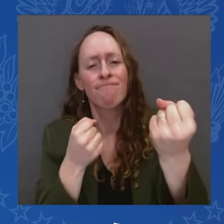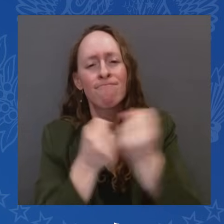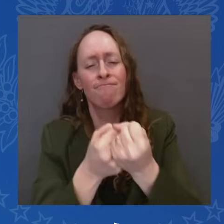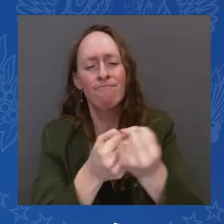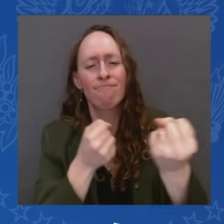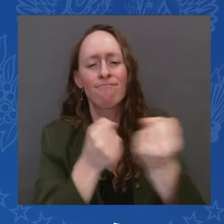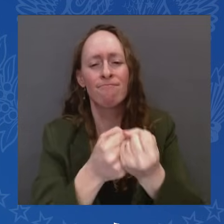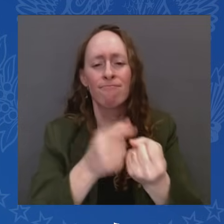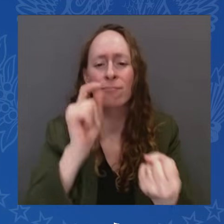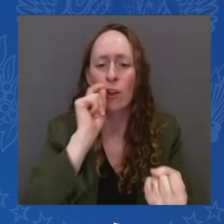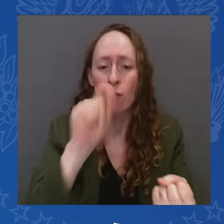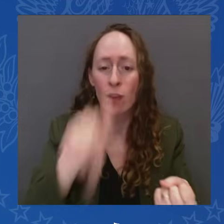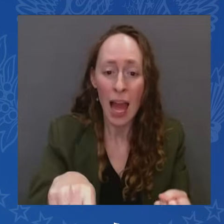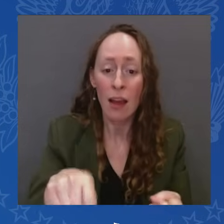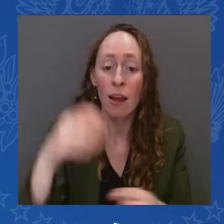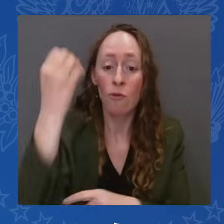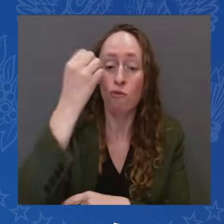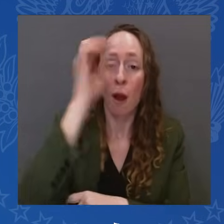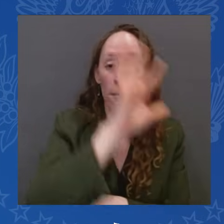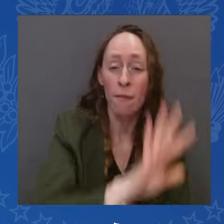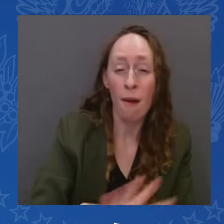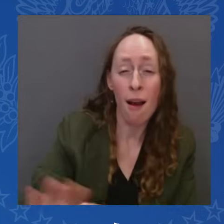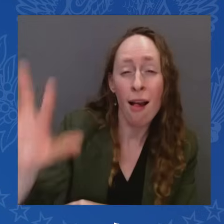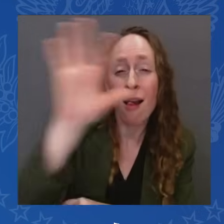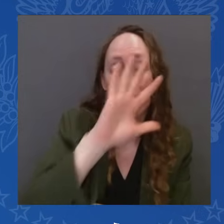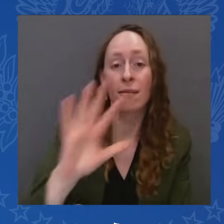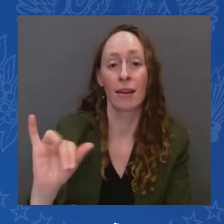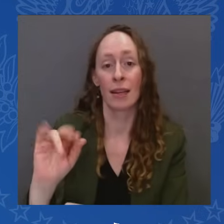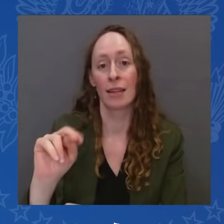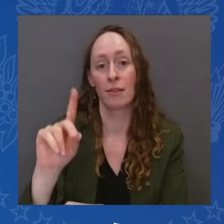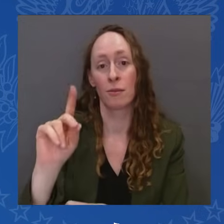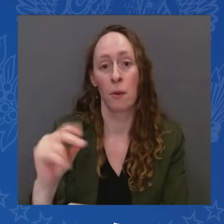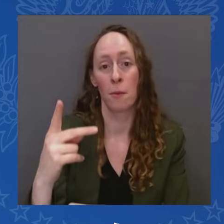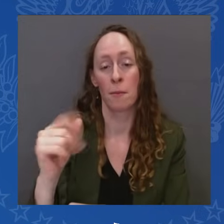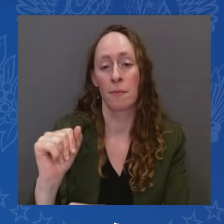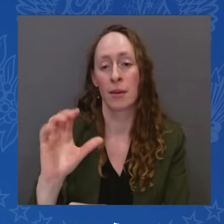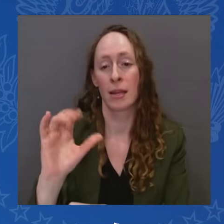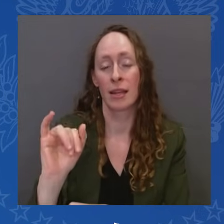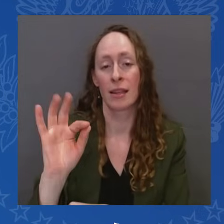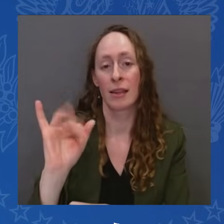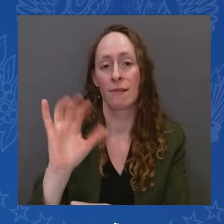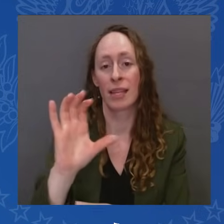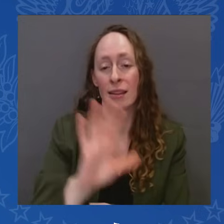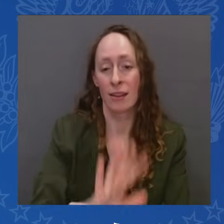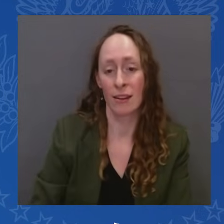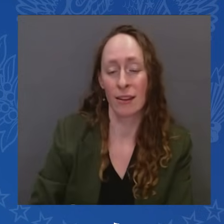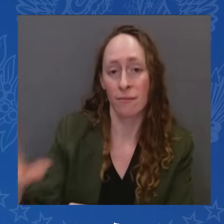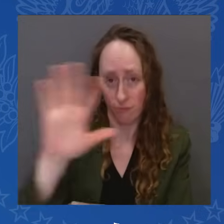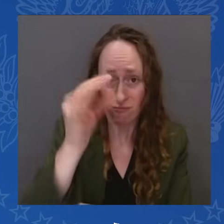and firmly rooted in the West, unless we walk away. The American people can be